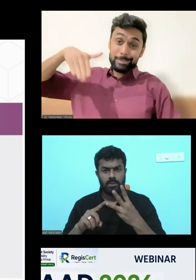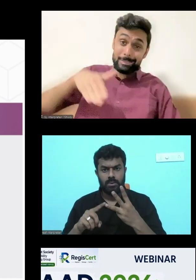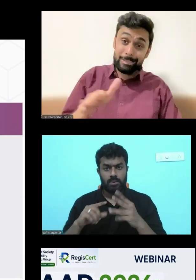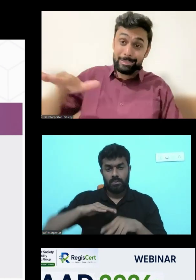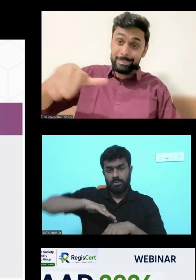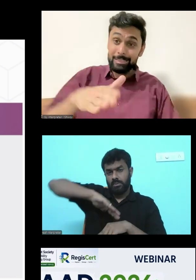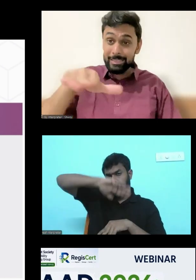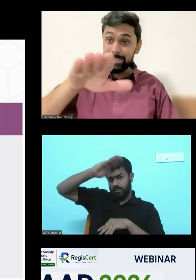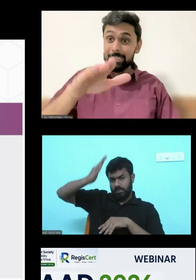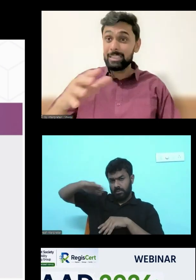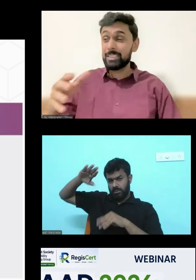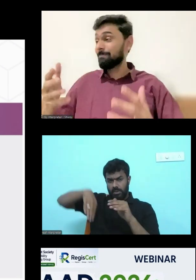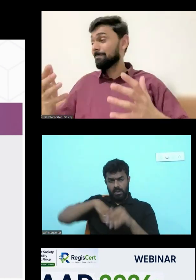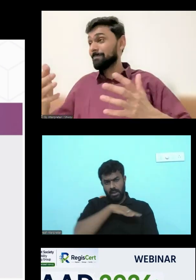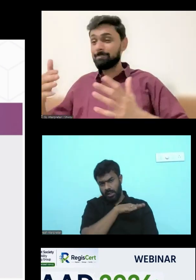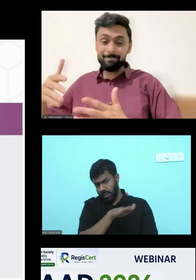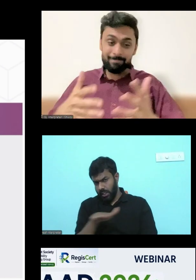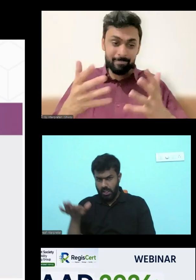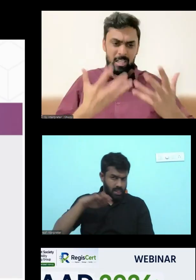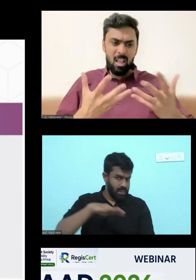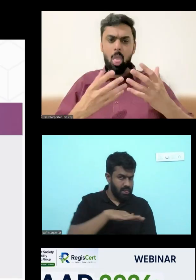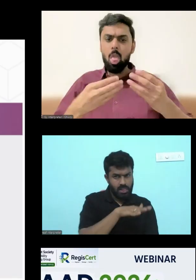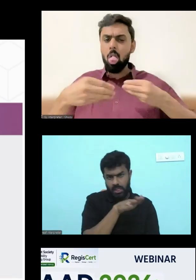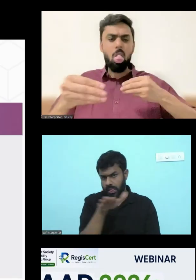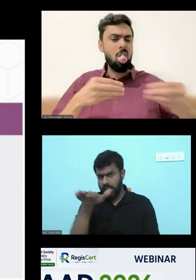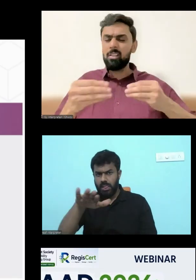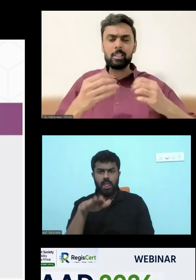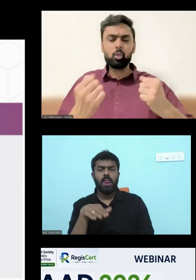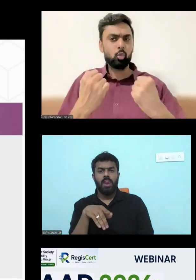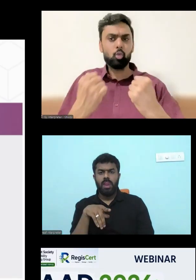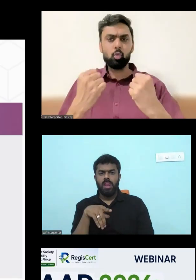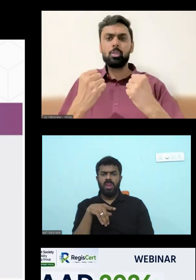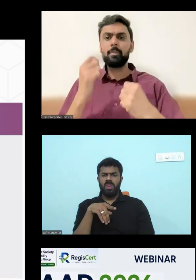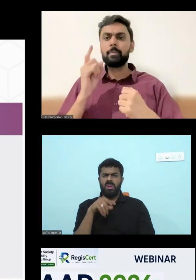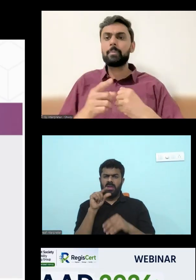And the connection with the local government can be used in place of heavy hardware devices.